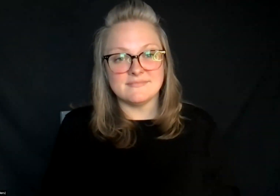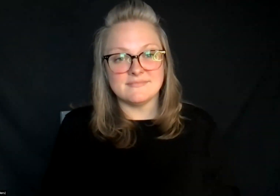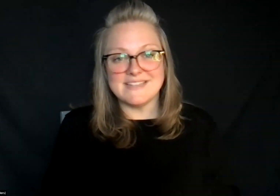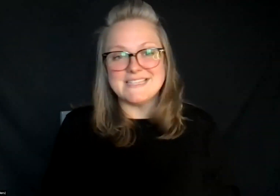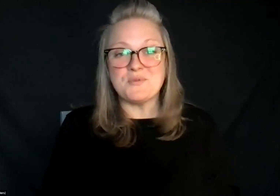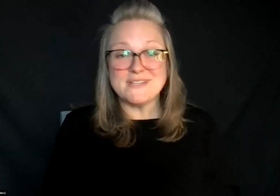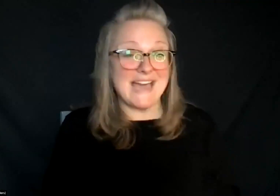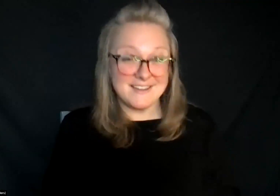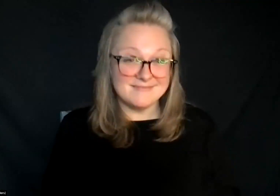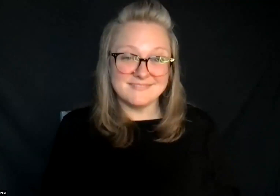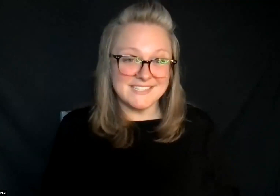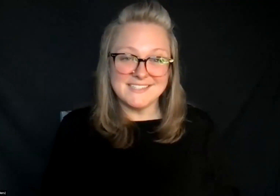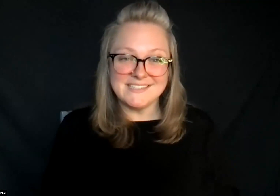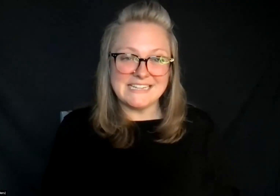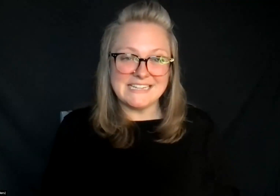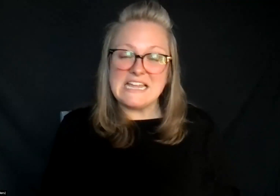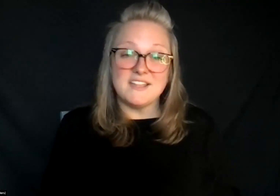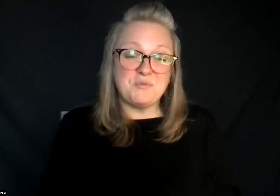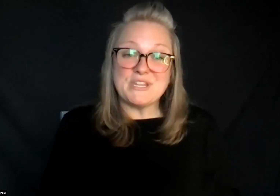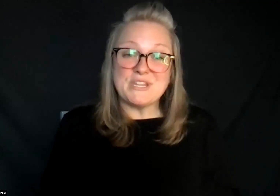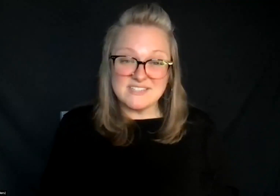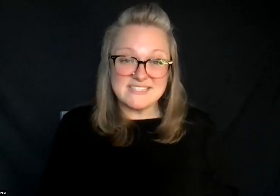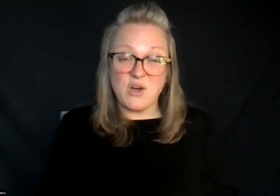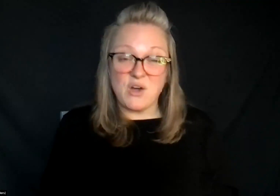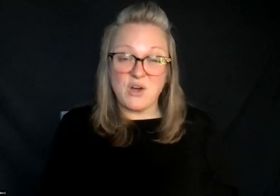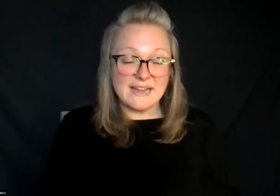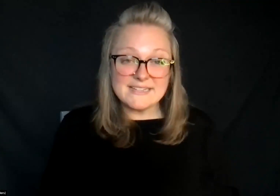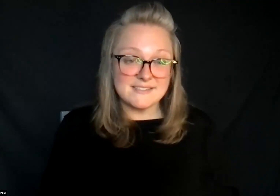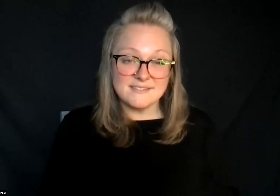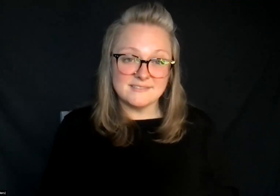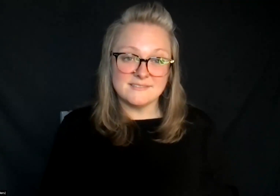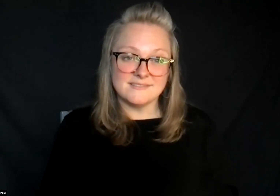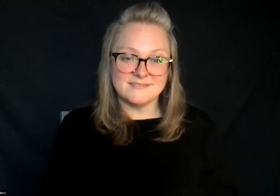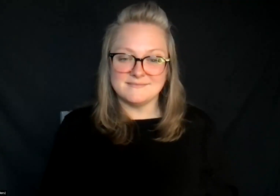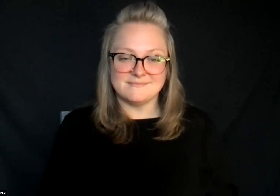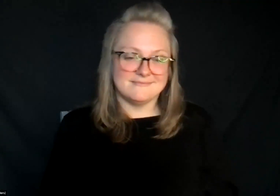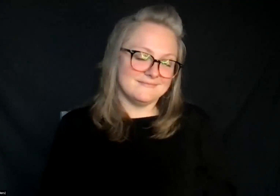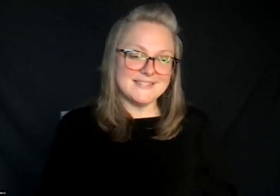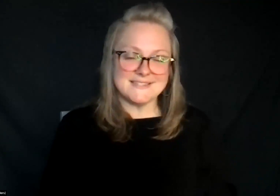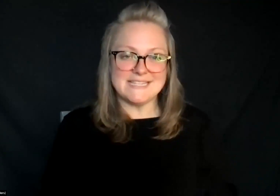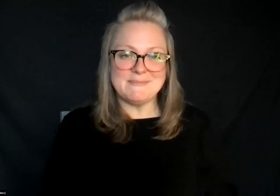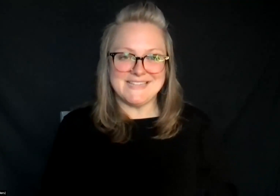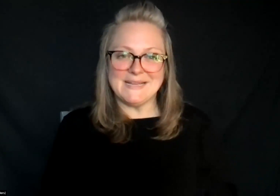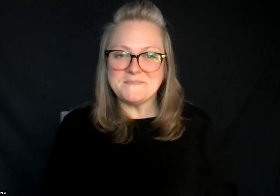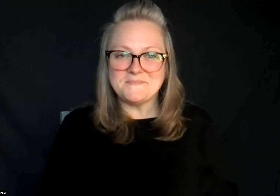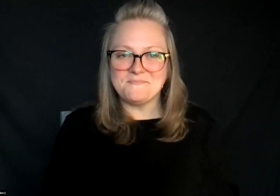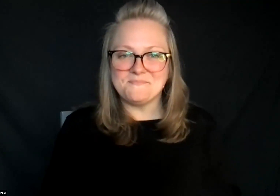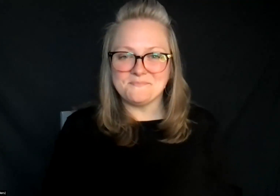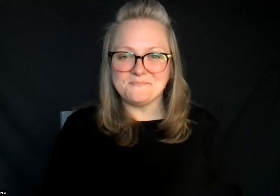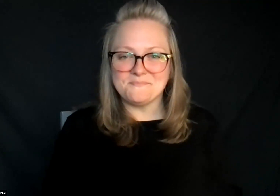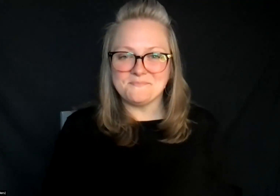YOU KNOW, WHAT I SEE AS HELP, IT CAN BE SIMPLE, IT CAN JUST BE ME BEING THERE, SAYING, HEY, I'M THERE. JUST AS SIMPLE AS THAT.